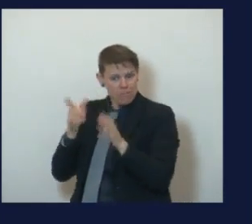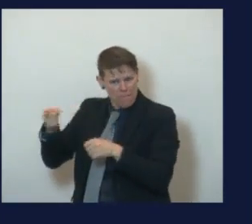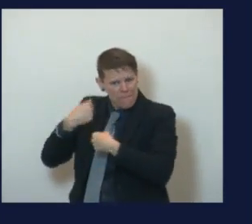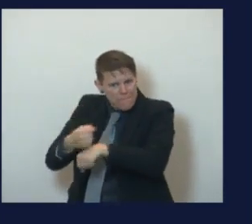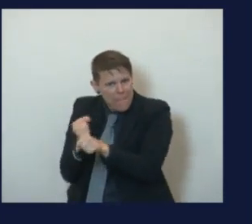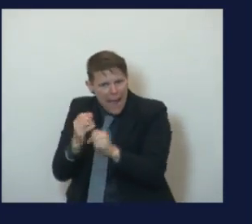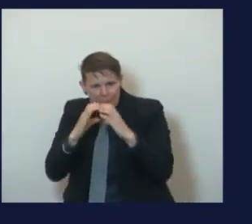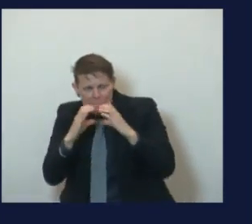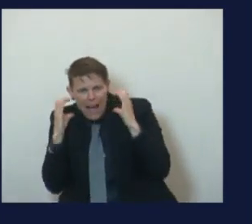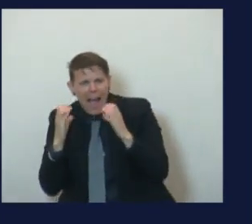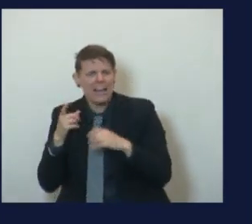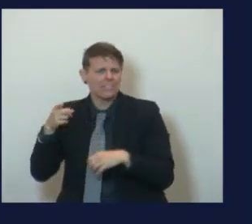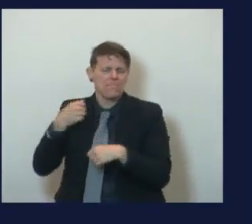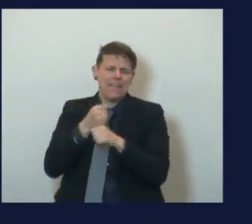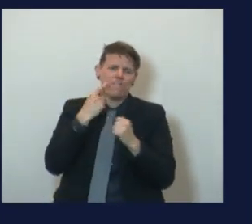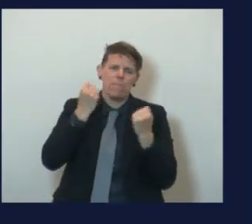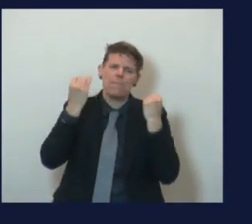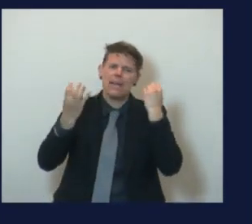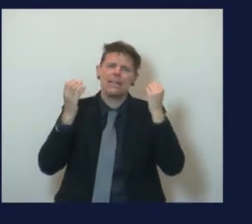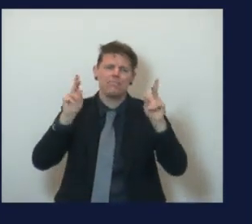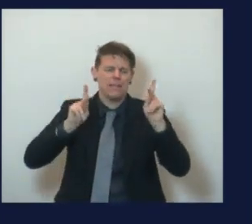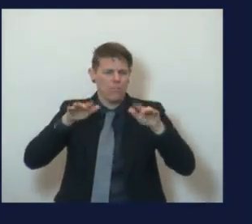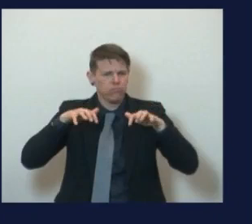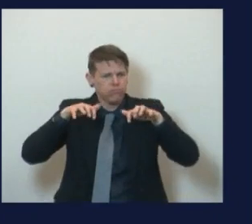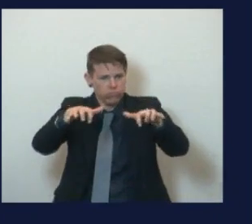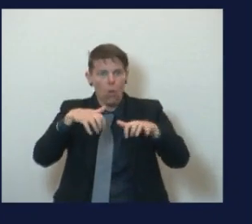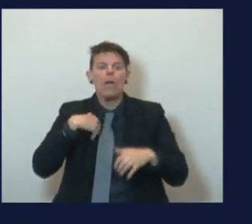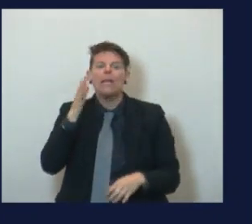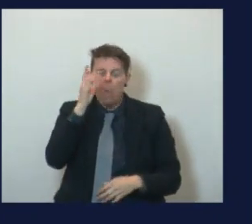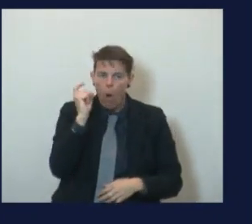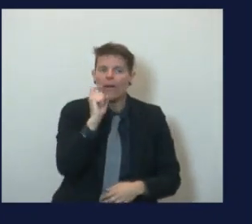WE THINK WE CAN GET YOU INCREDIBLE ACCESS AND WE’VE GOT INMATES IN CORRECTIONS WHO ARE MAKING MASKS.